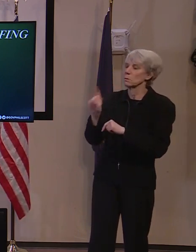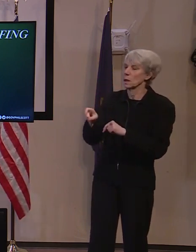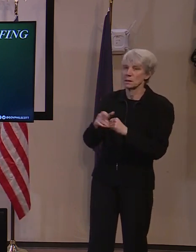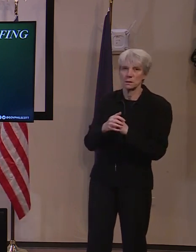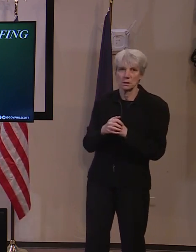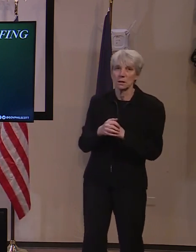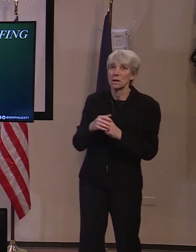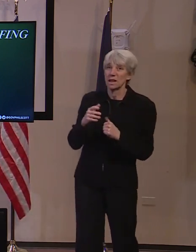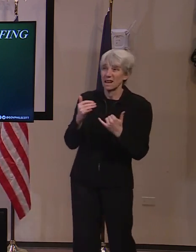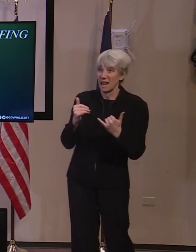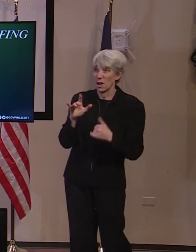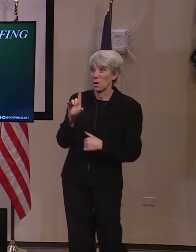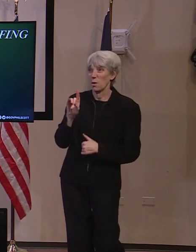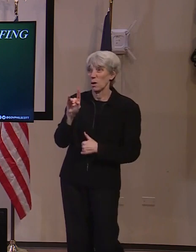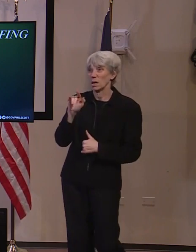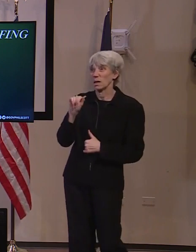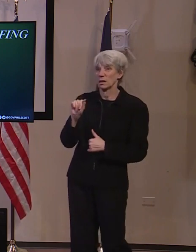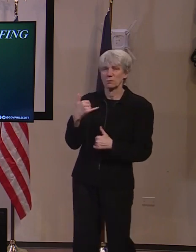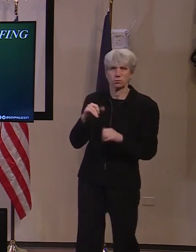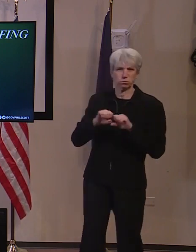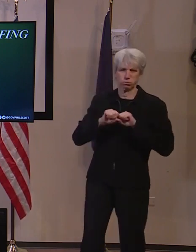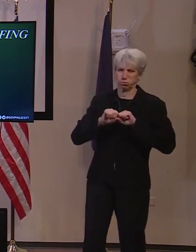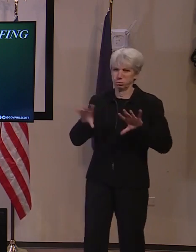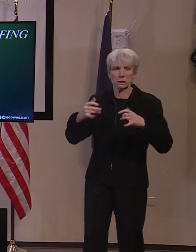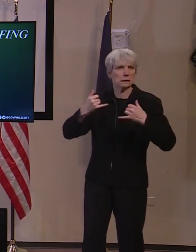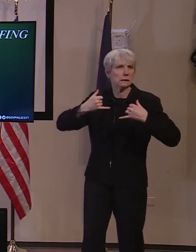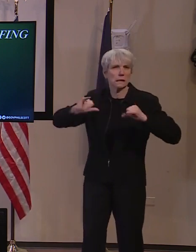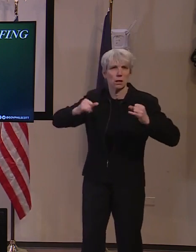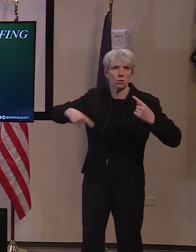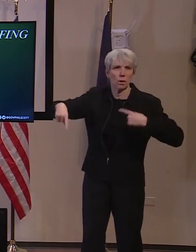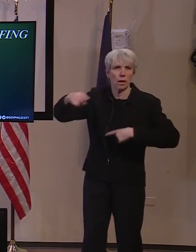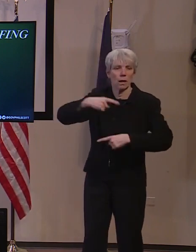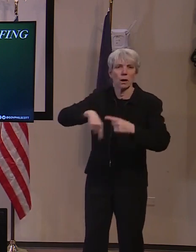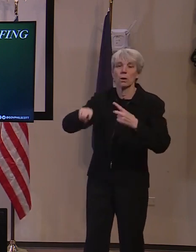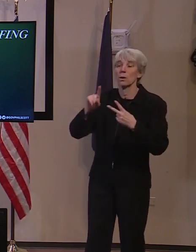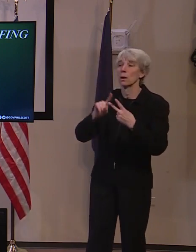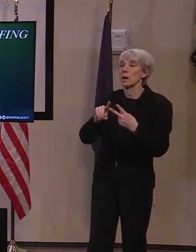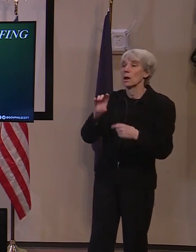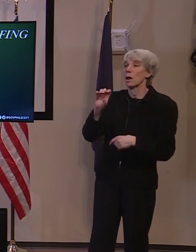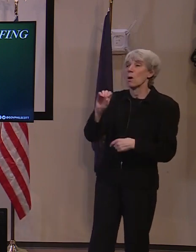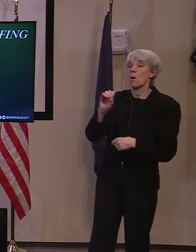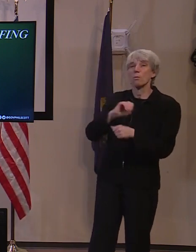said last week, you are not fully protected until you've gotten that